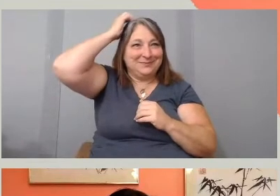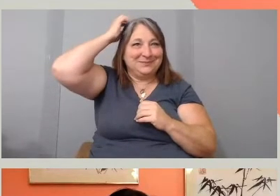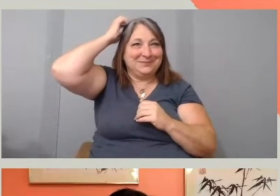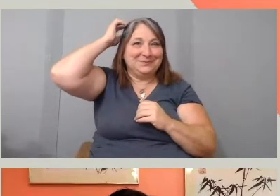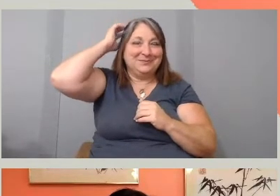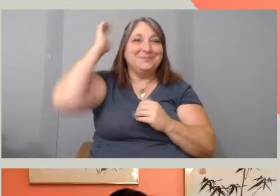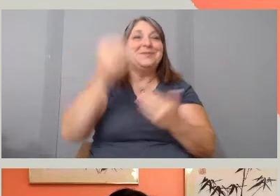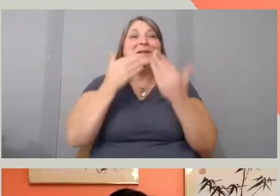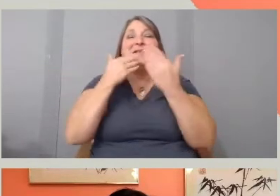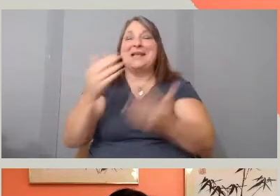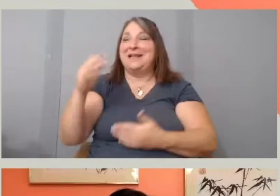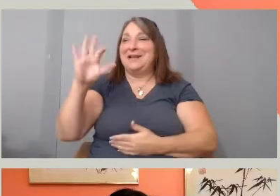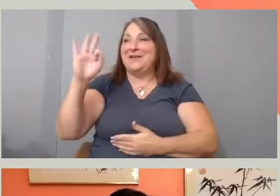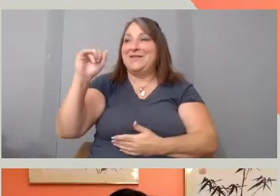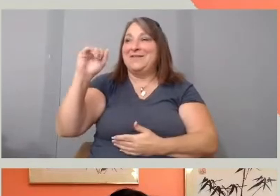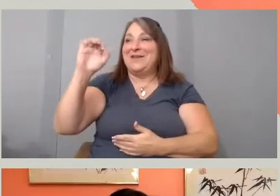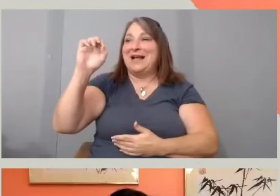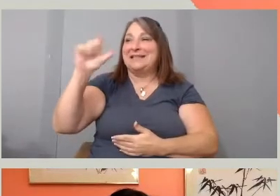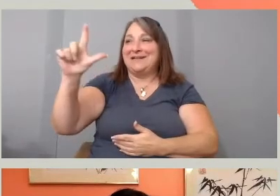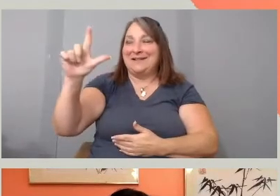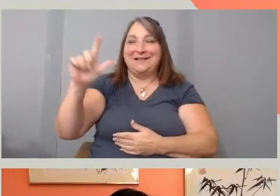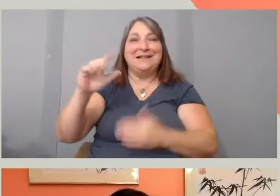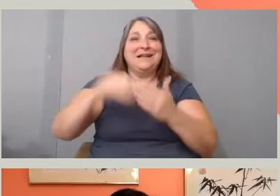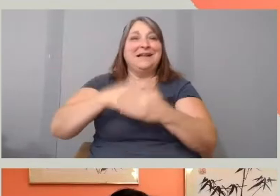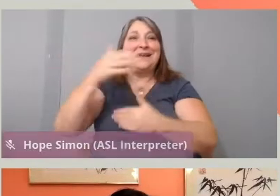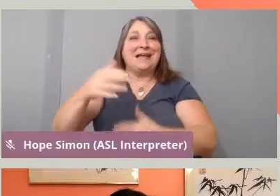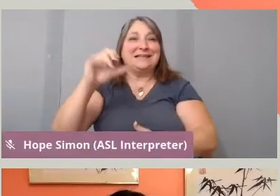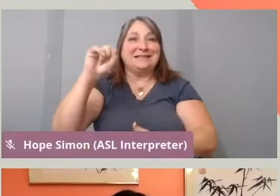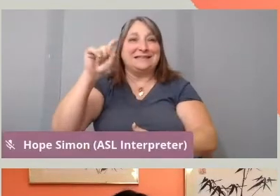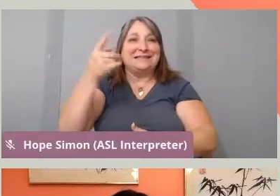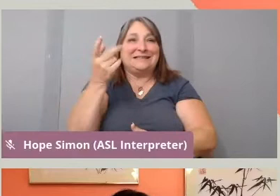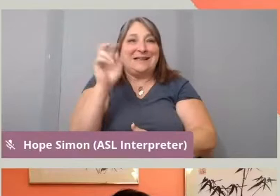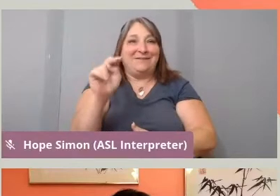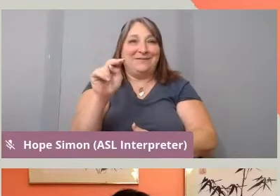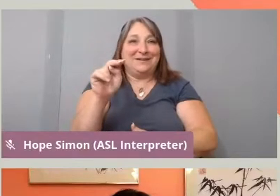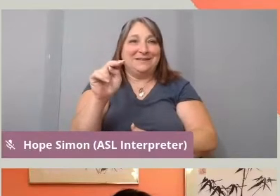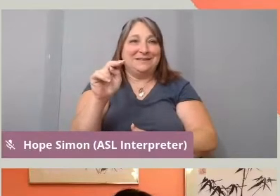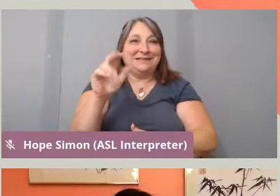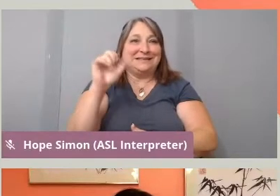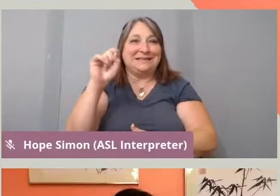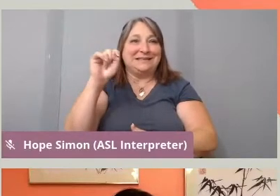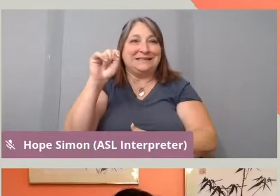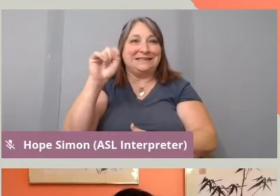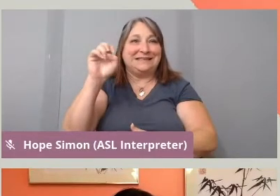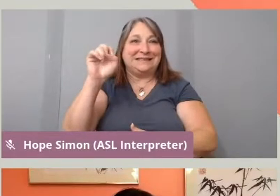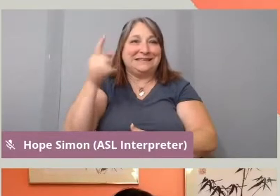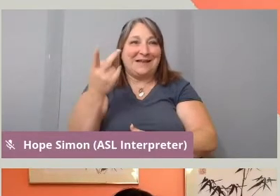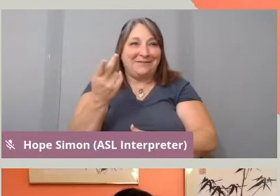Thank you, Faisal. Steph go. Hi everyone. I'm Steph Ching.